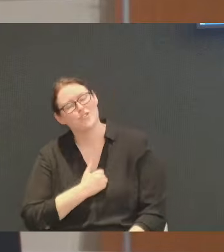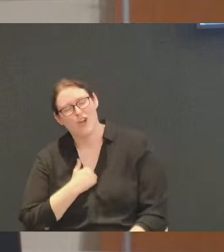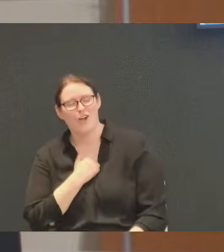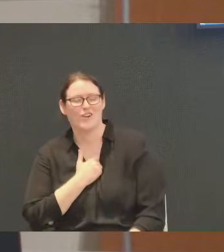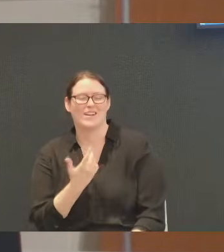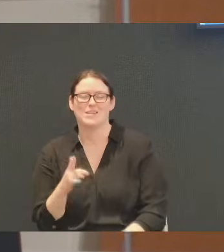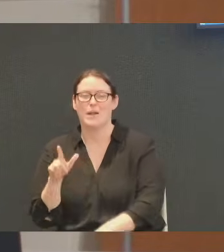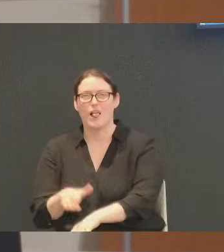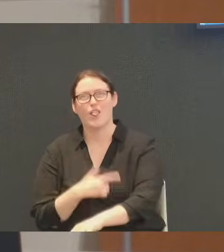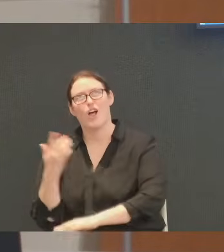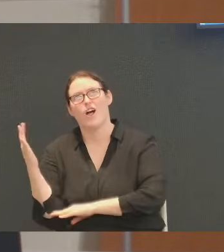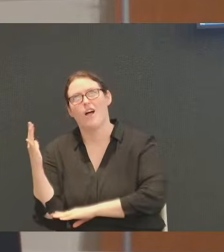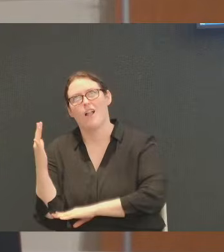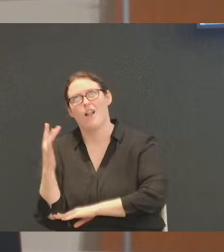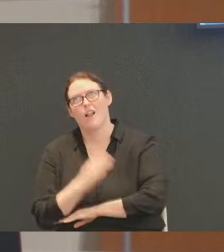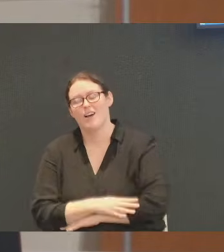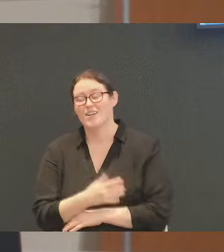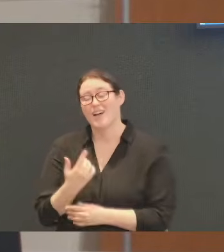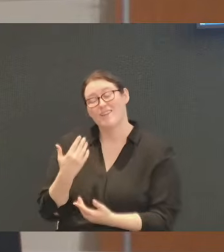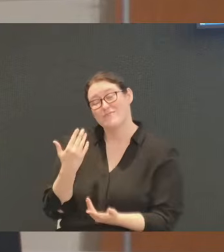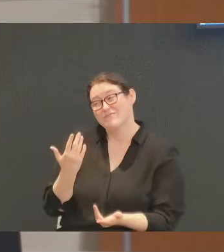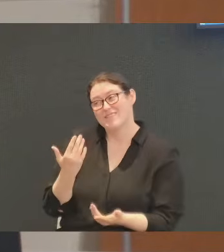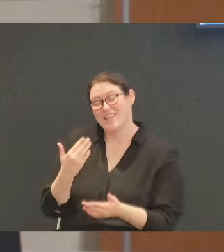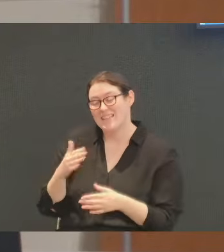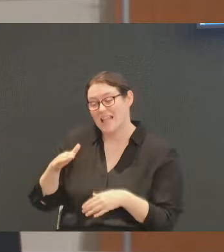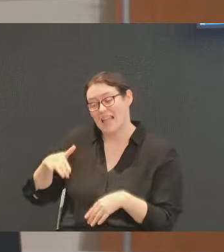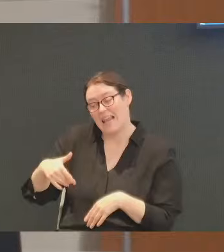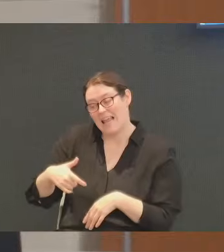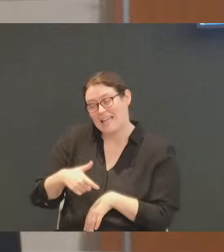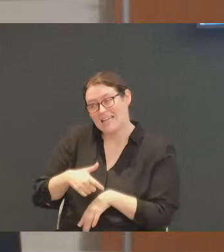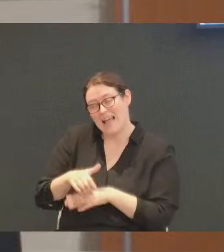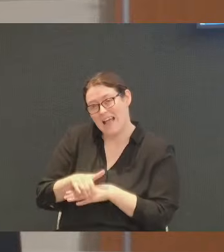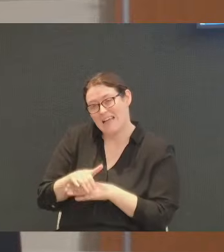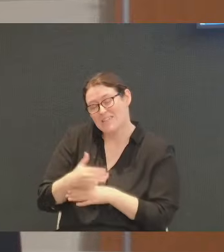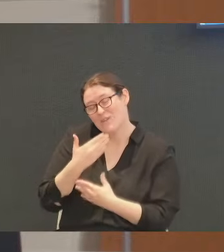a long day. We're bumping up against that late part of the evening. I appreciate your patience